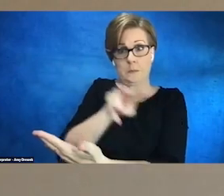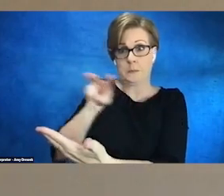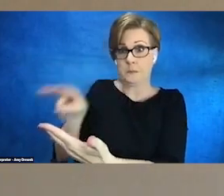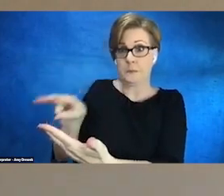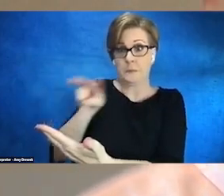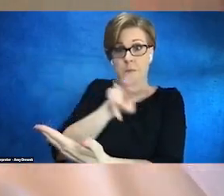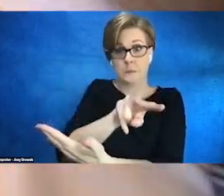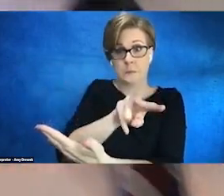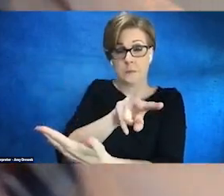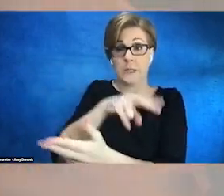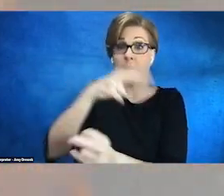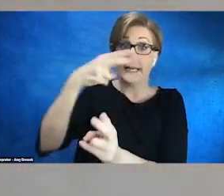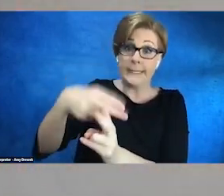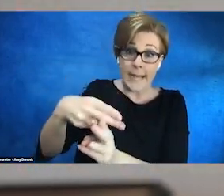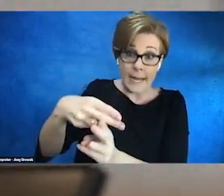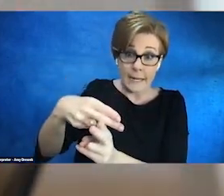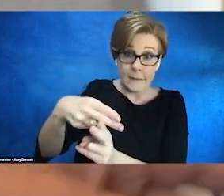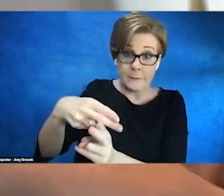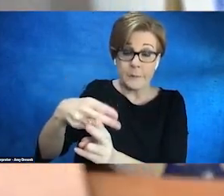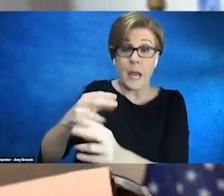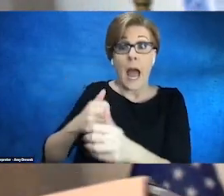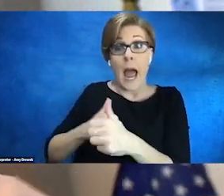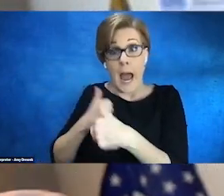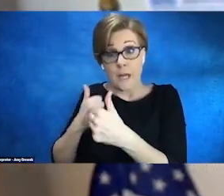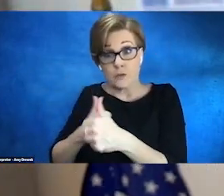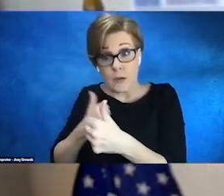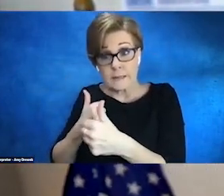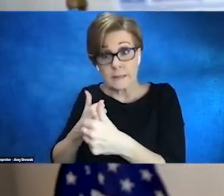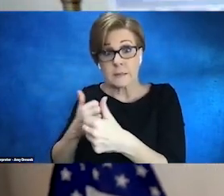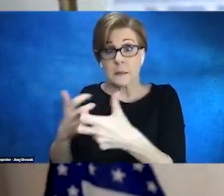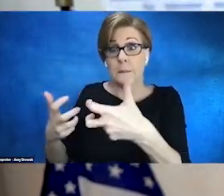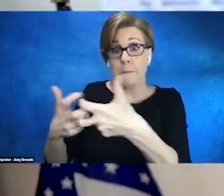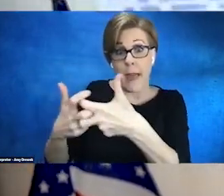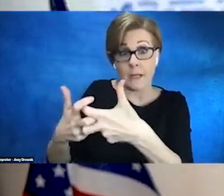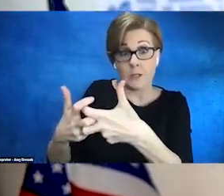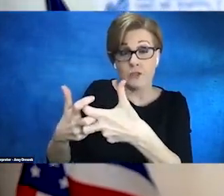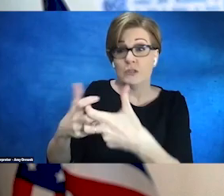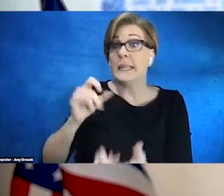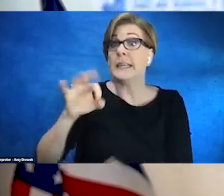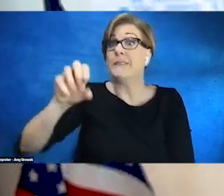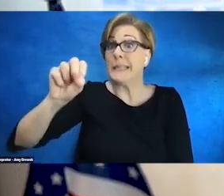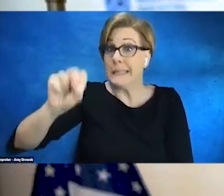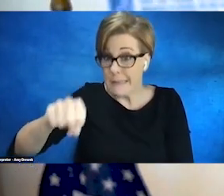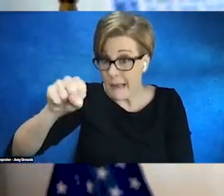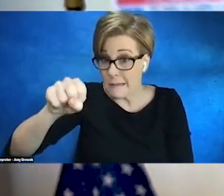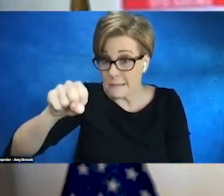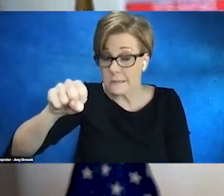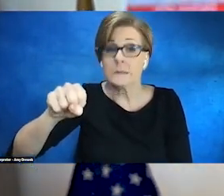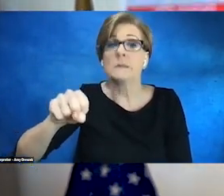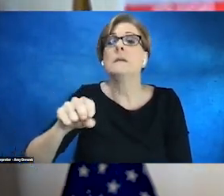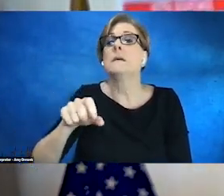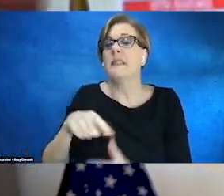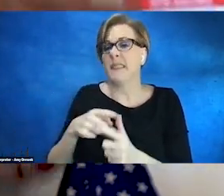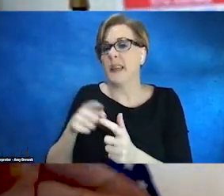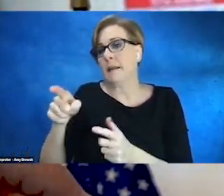does the address match my name and does it match the ID that I provided if it does then it's going